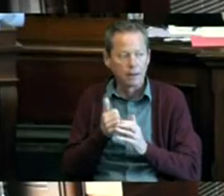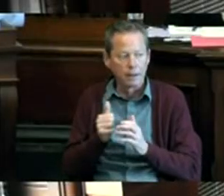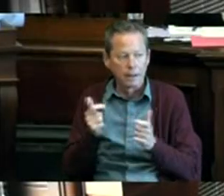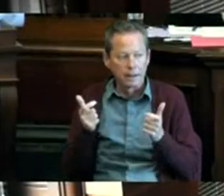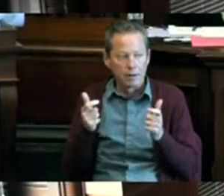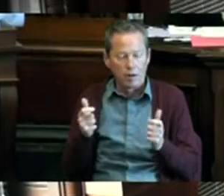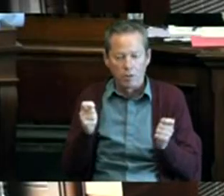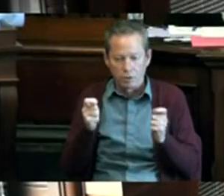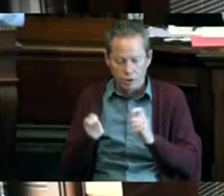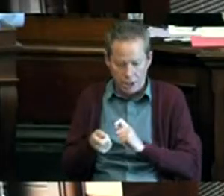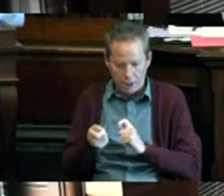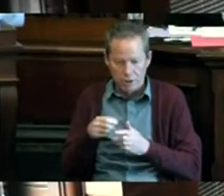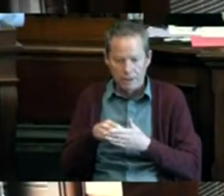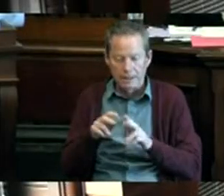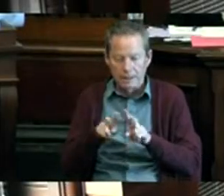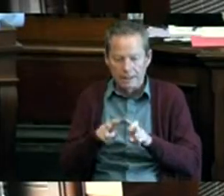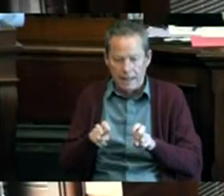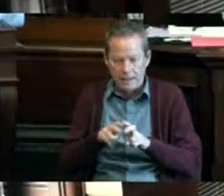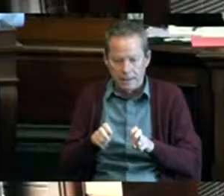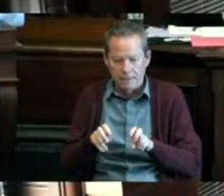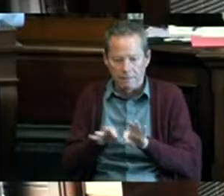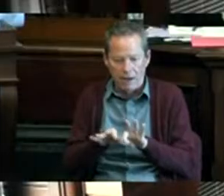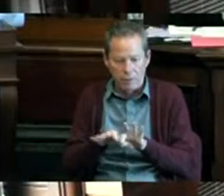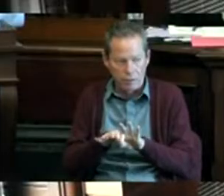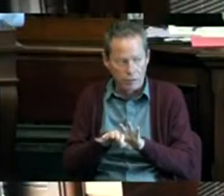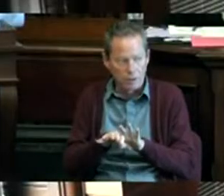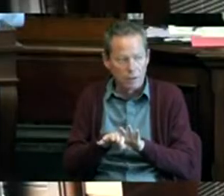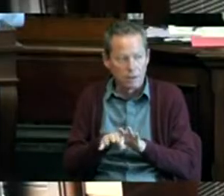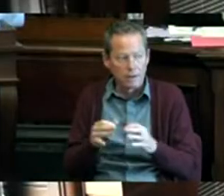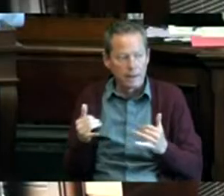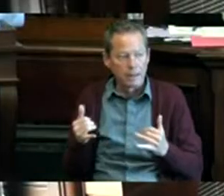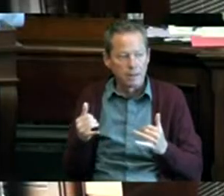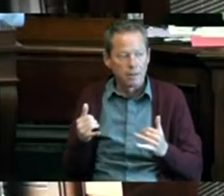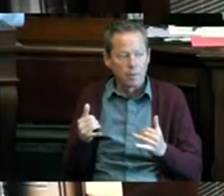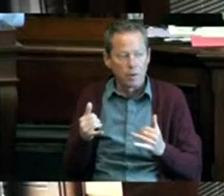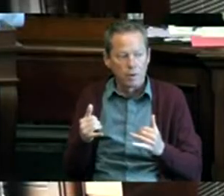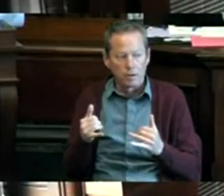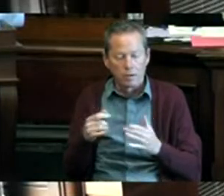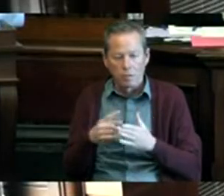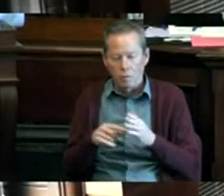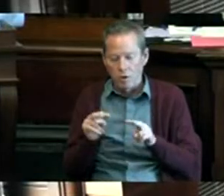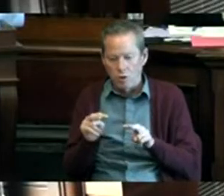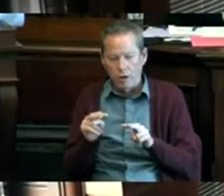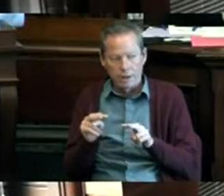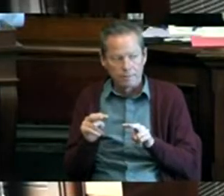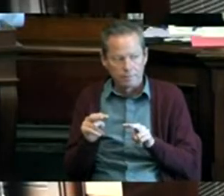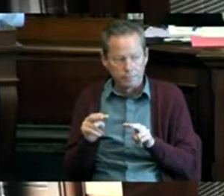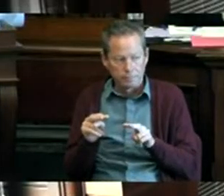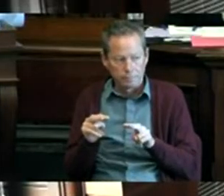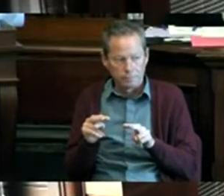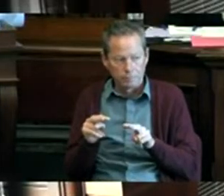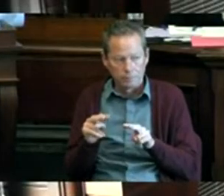were demolished, any properties that were constructed, any large